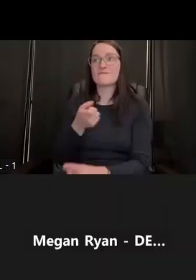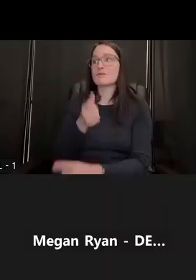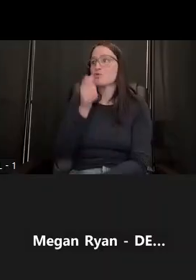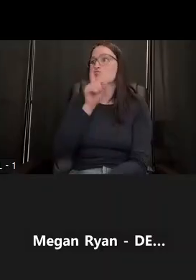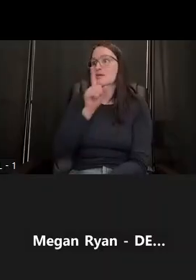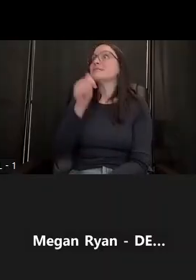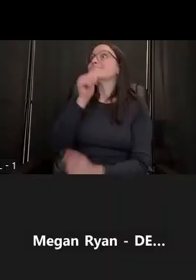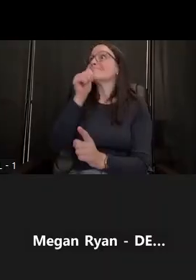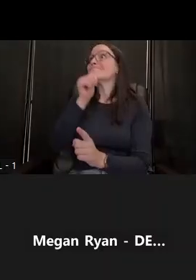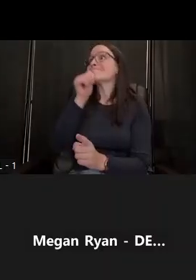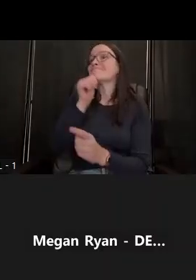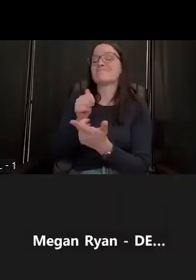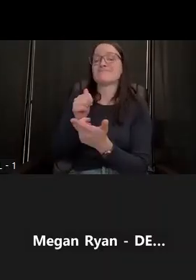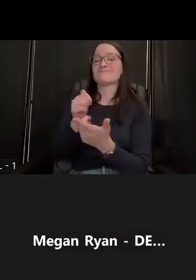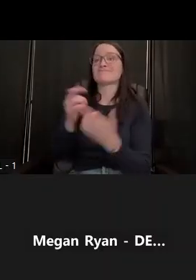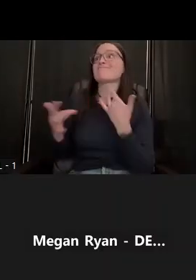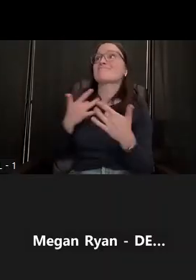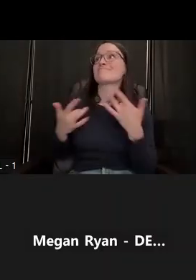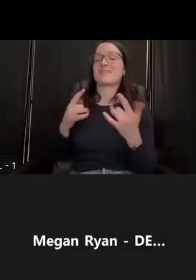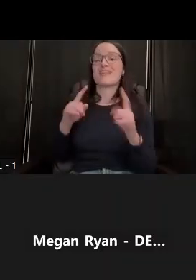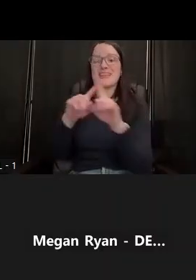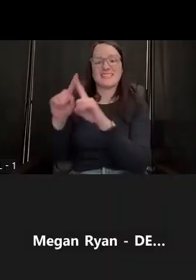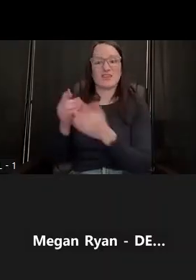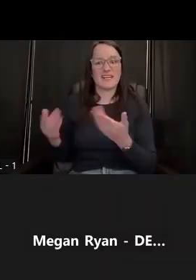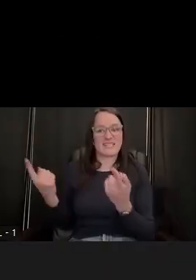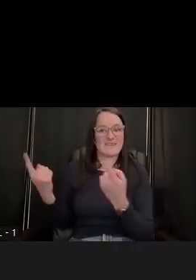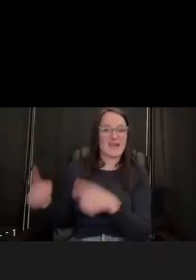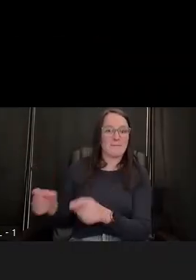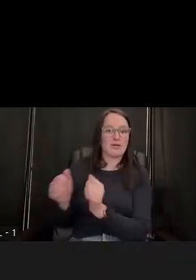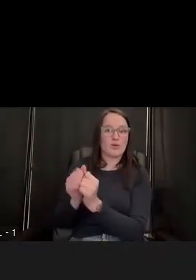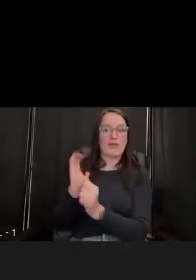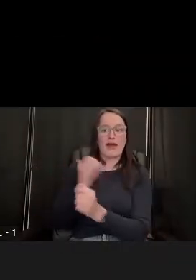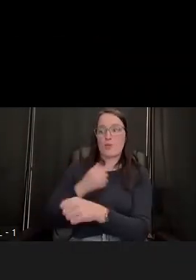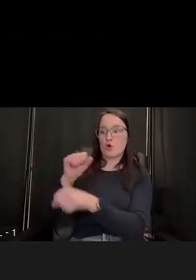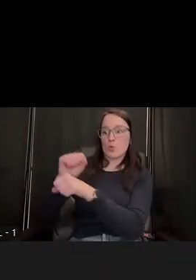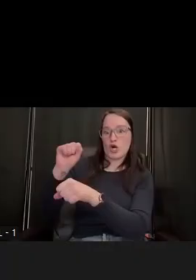of the different things that have happened uh in the evolution of the work that we're doing. And